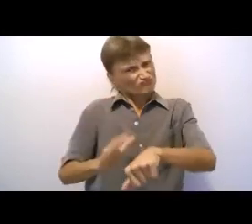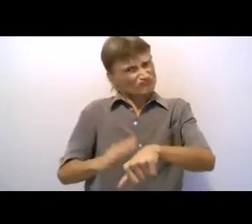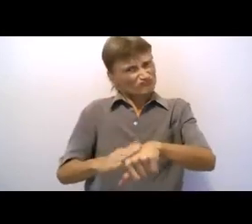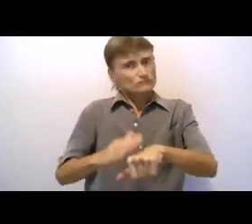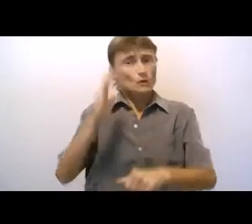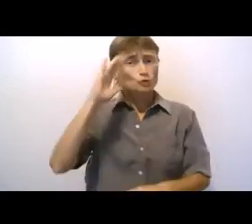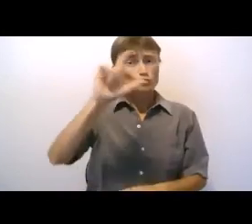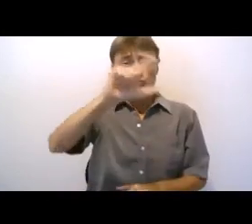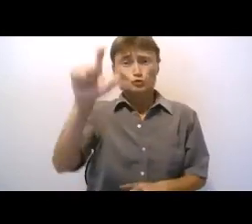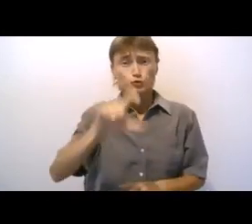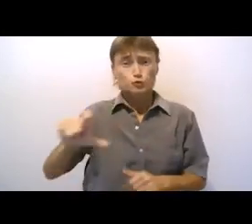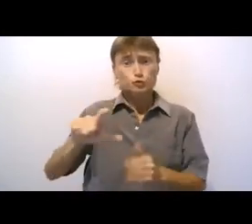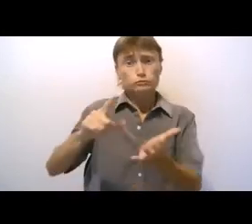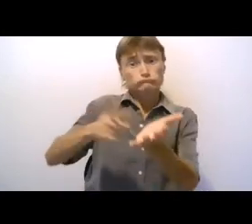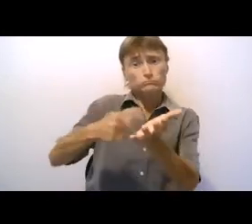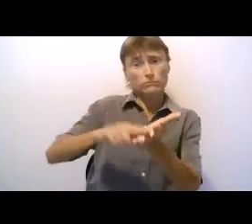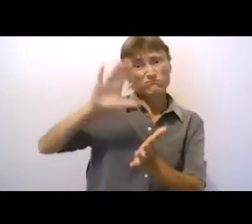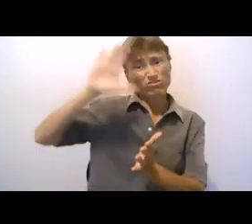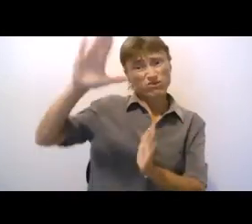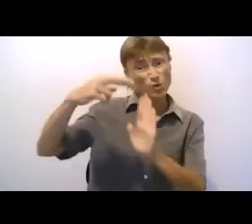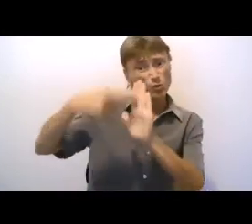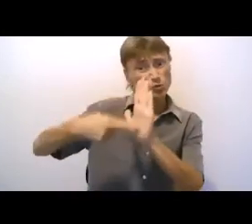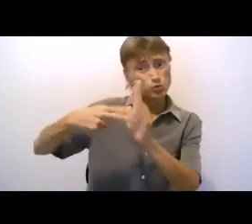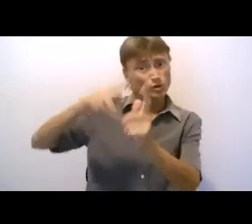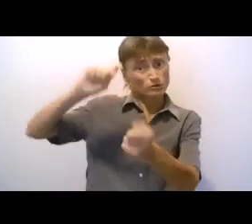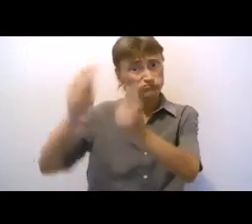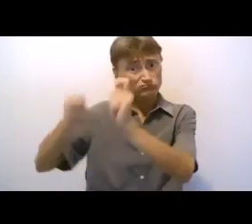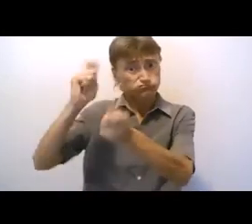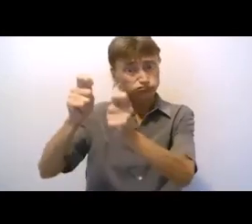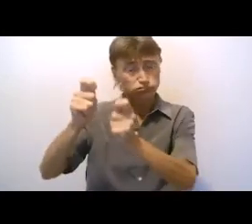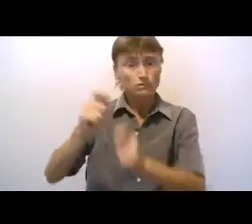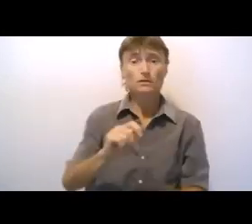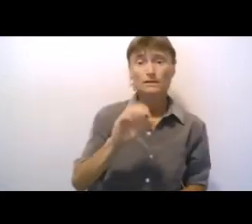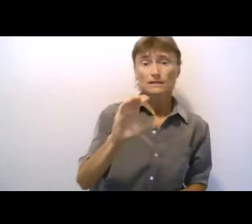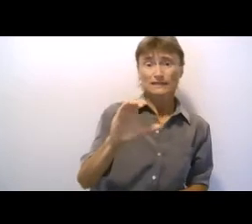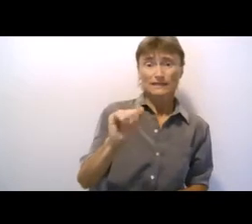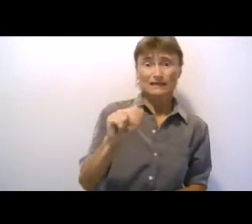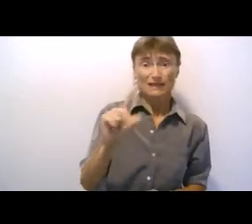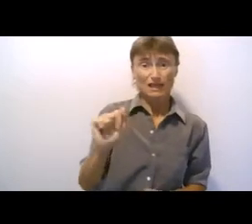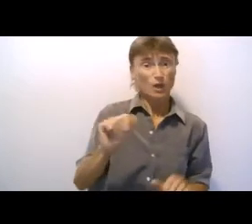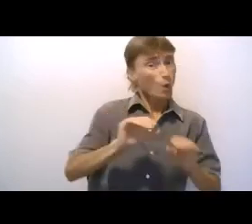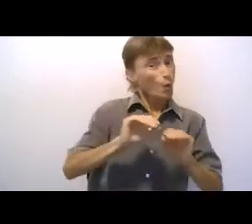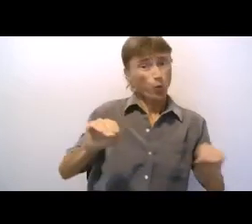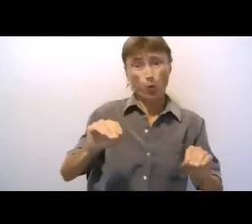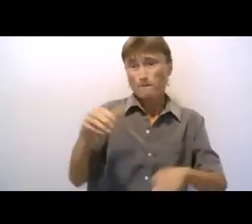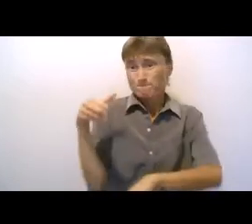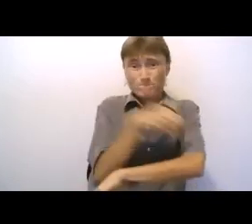website, and we will release the recording, when we do release the recording, we will